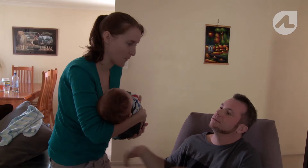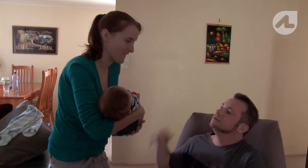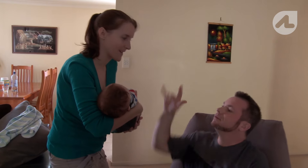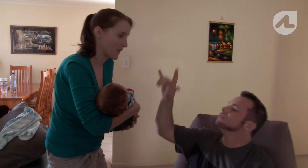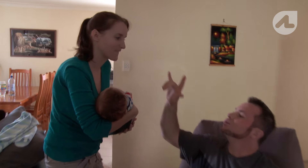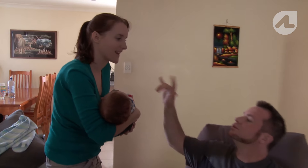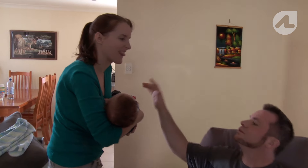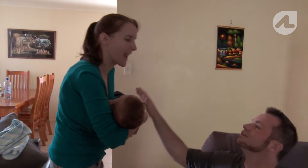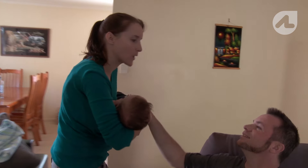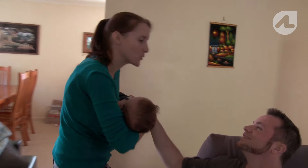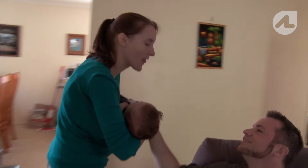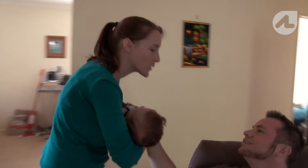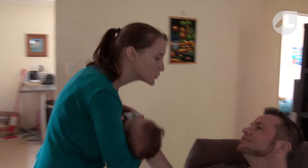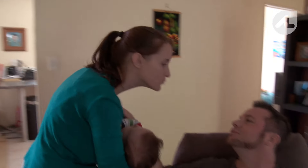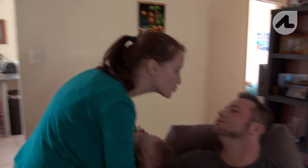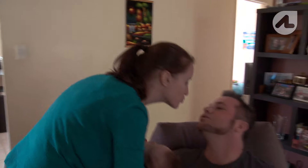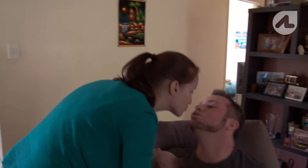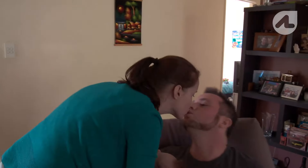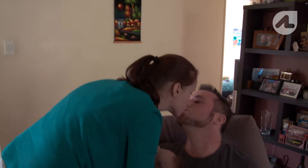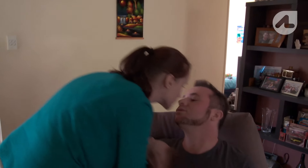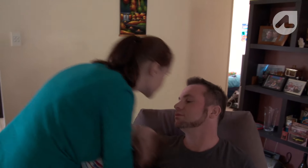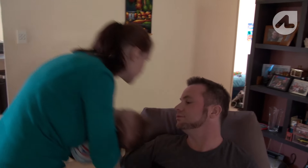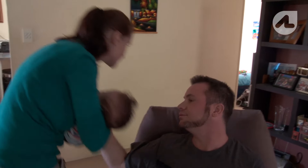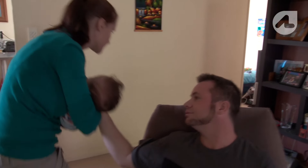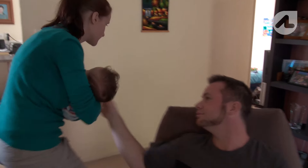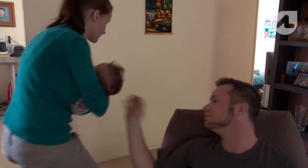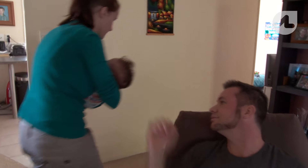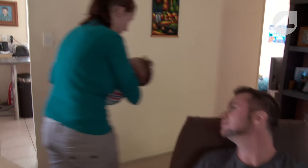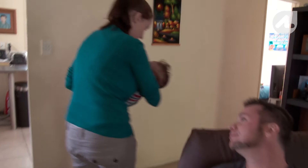Love you. Thank you, love you.